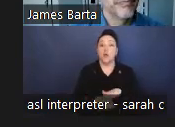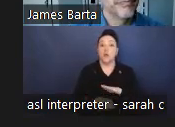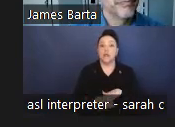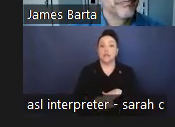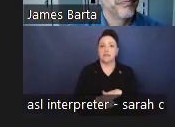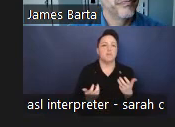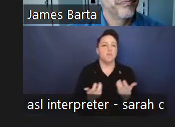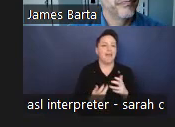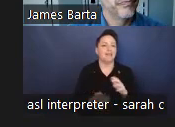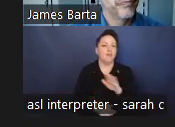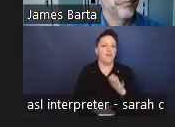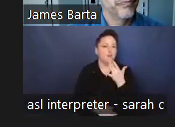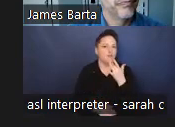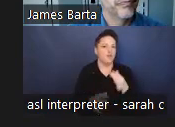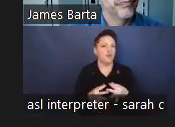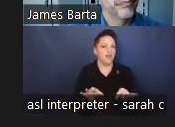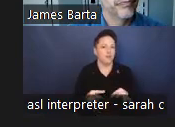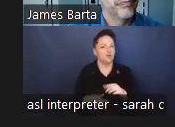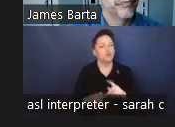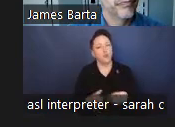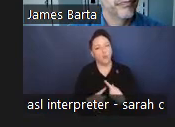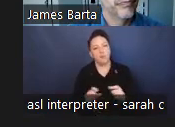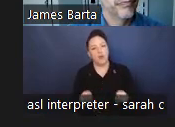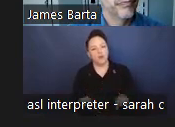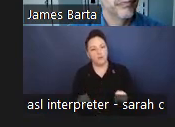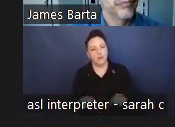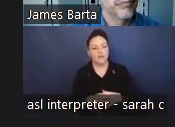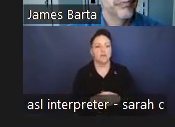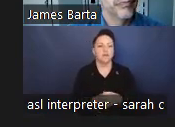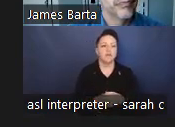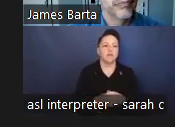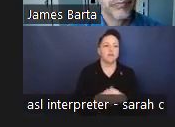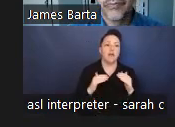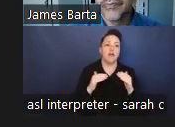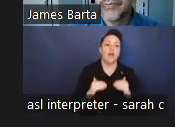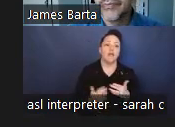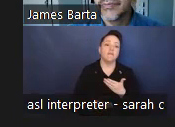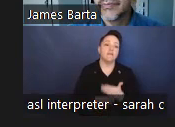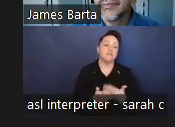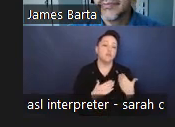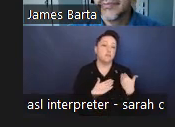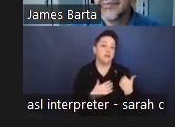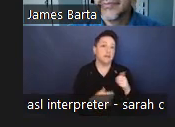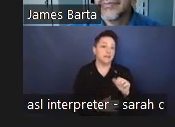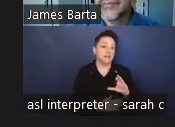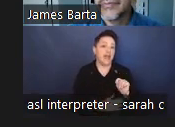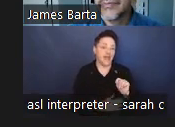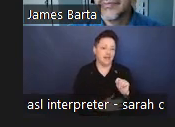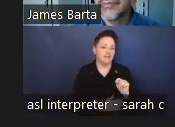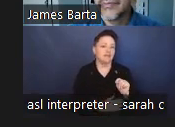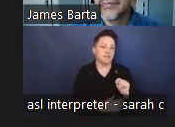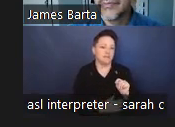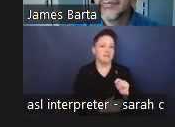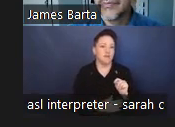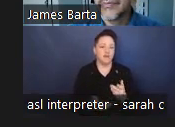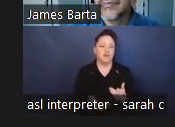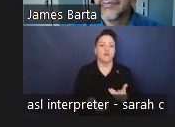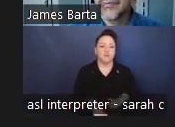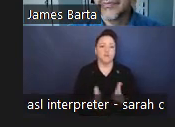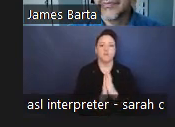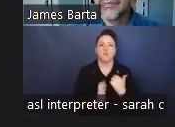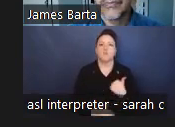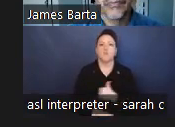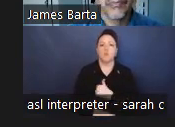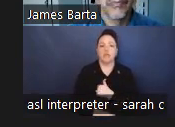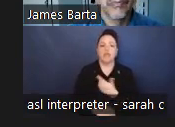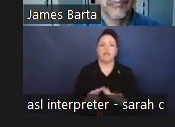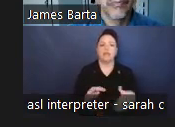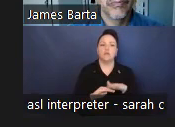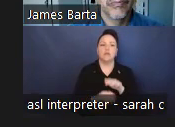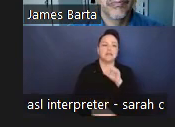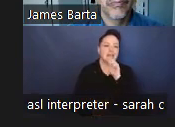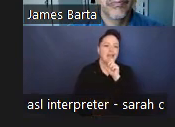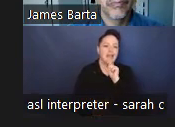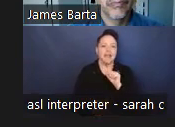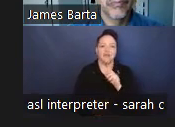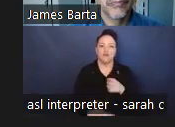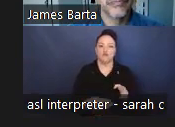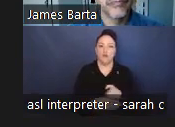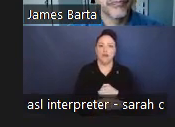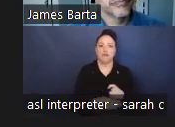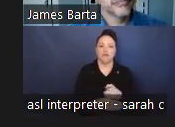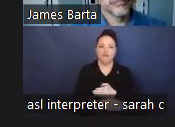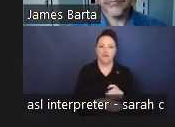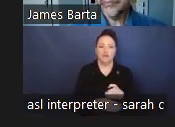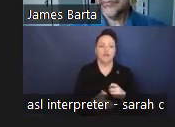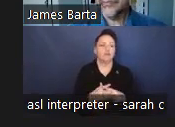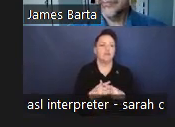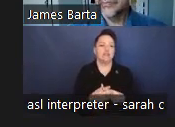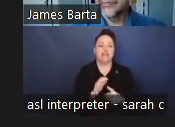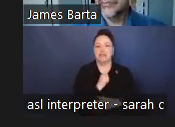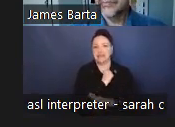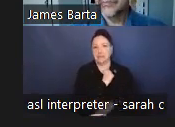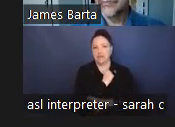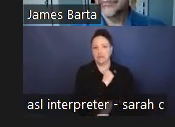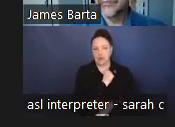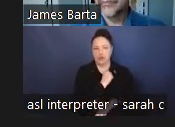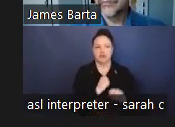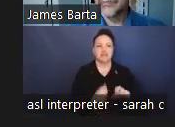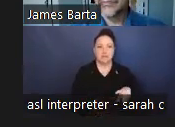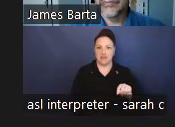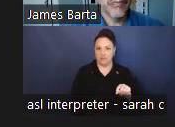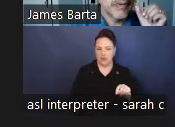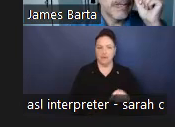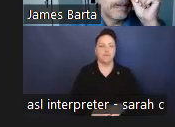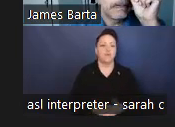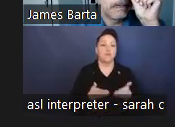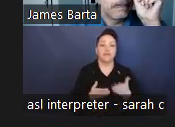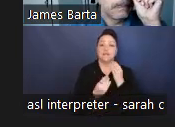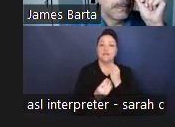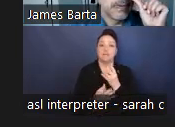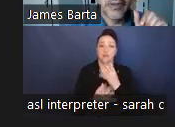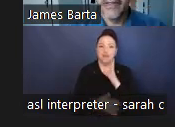that were requested. They want us to increase the age range September and October. We are allowed